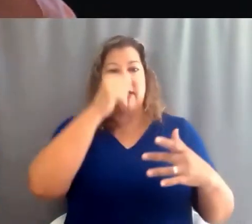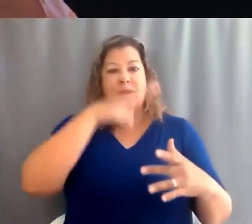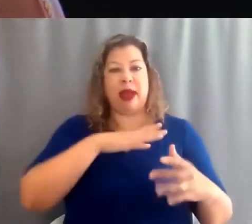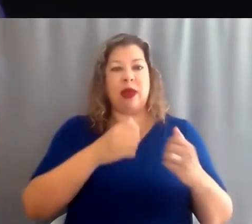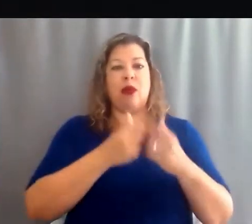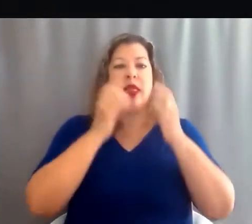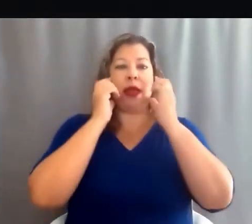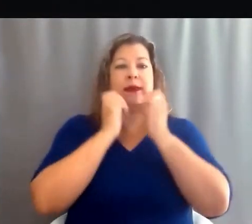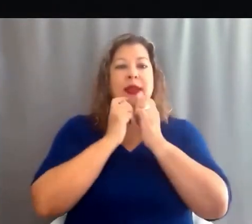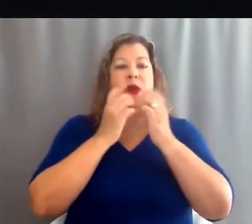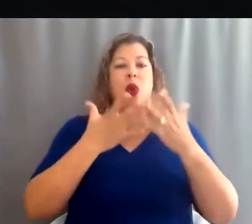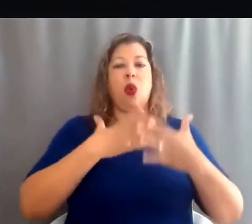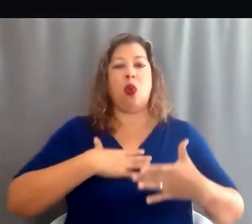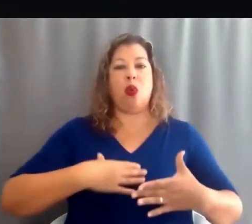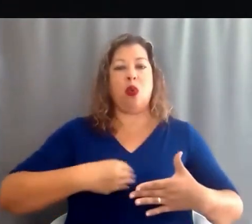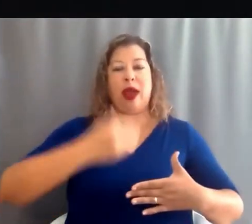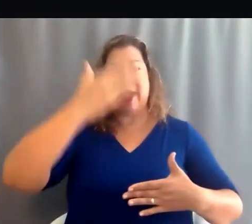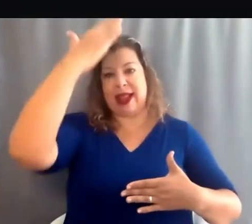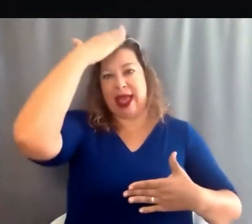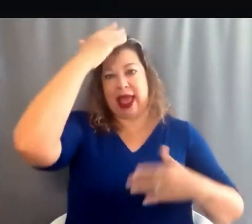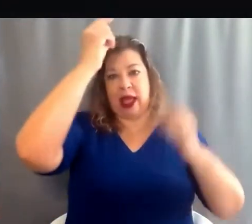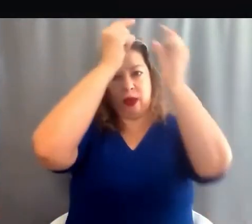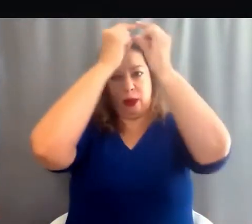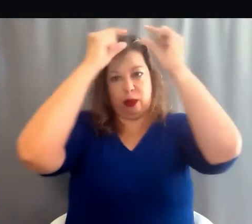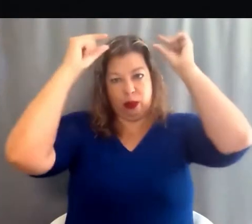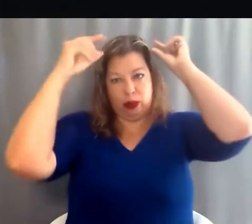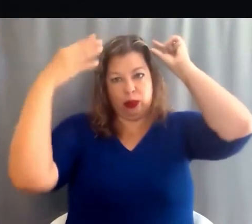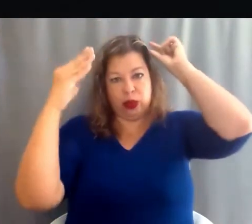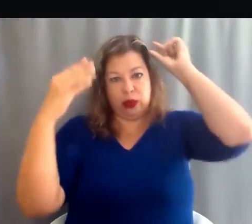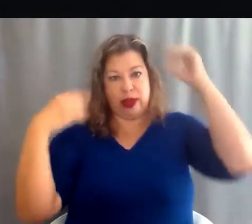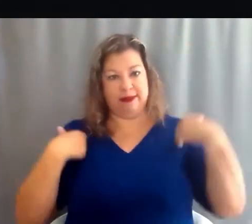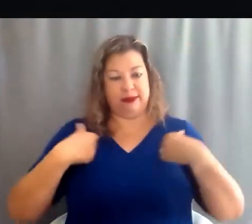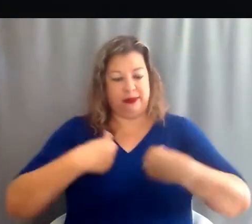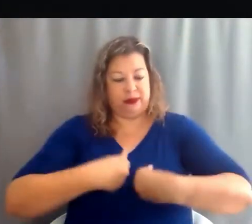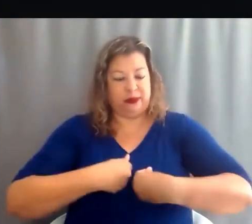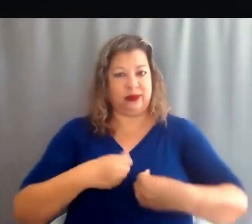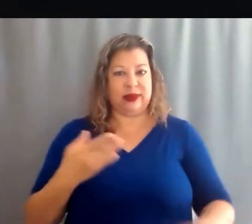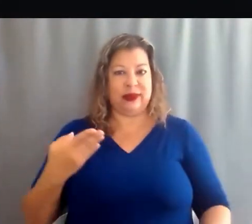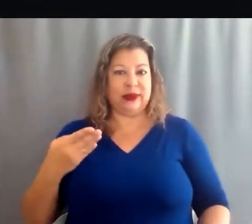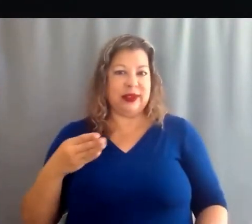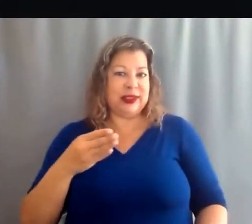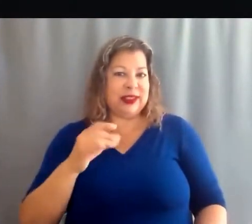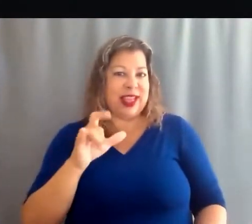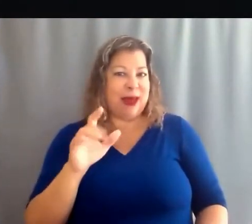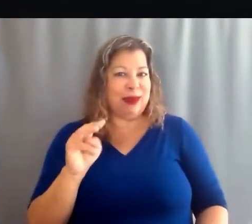And a salmon blazer. I think it's salmon.